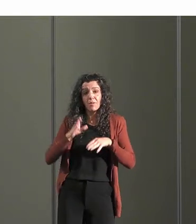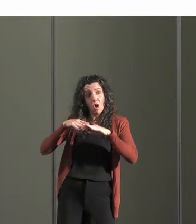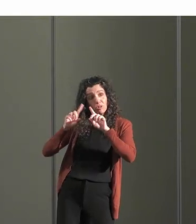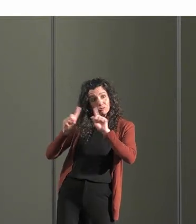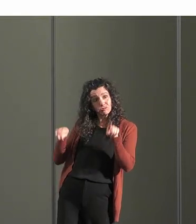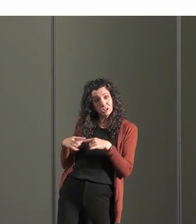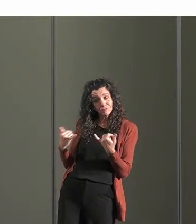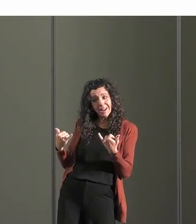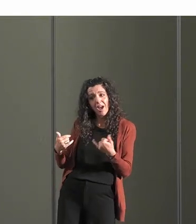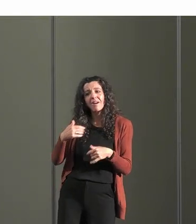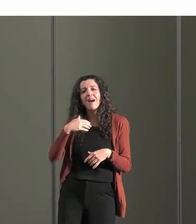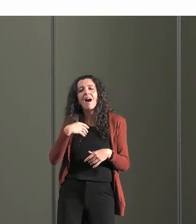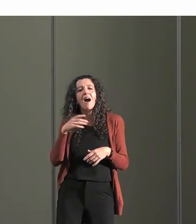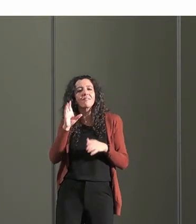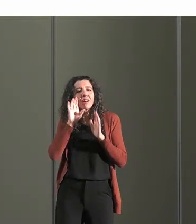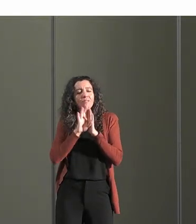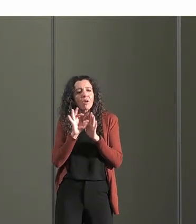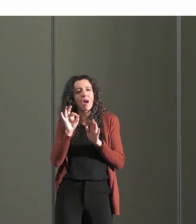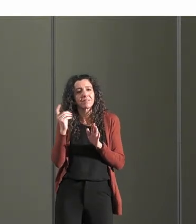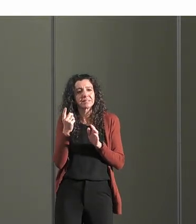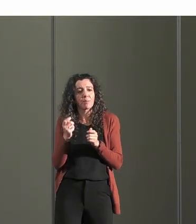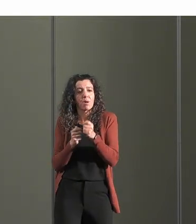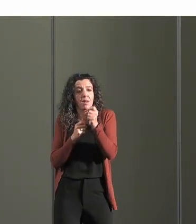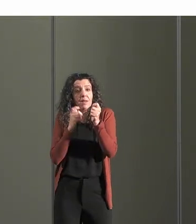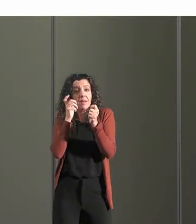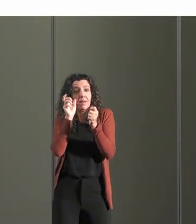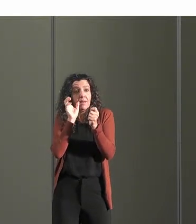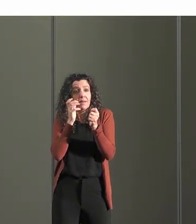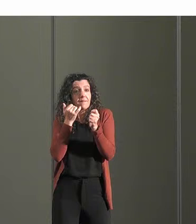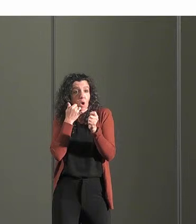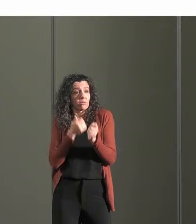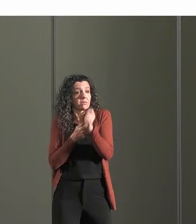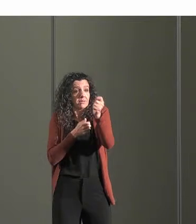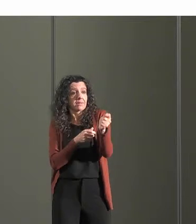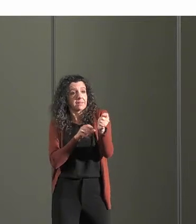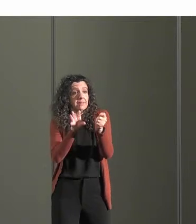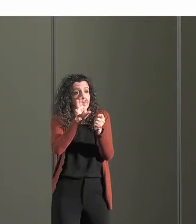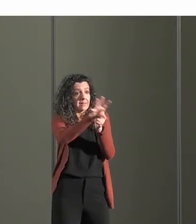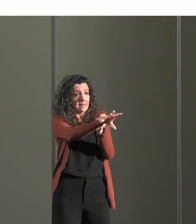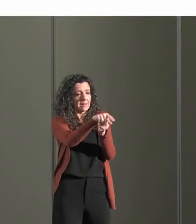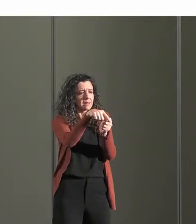chairs and doors and exploring the world. On the screen is a photo of someone pointing the camera in their home at